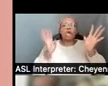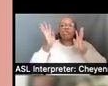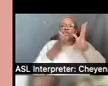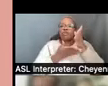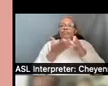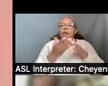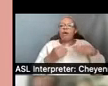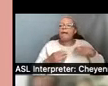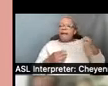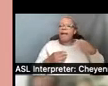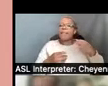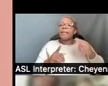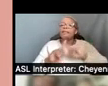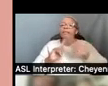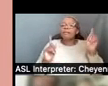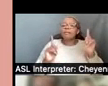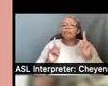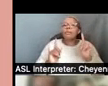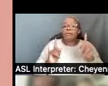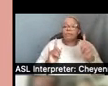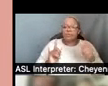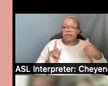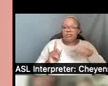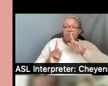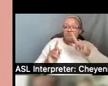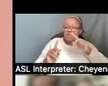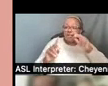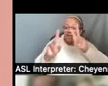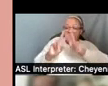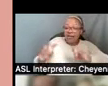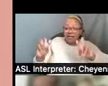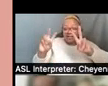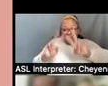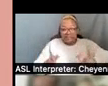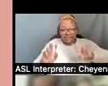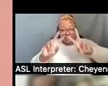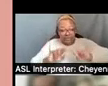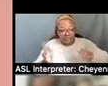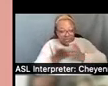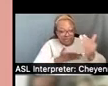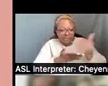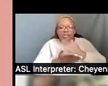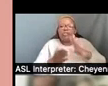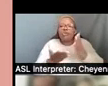But we really look at your budgets. For us, we read them like a novel.